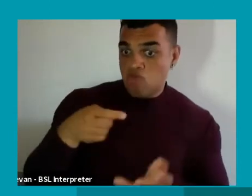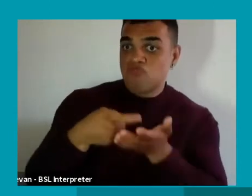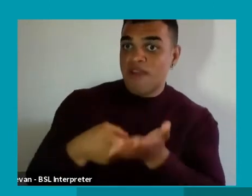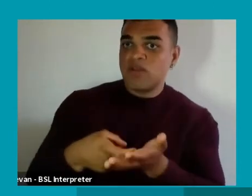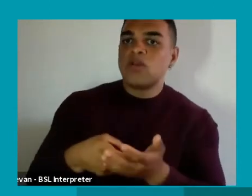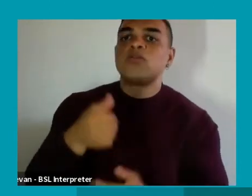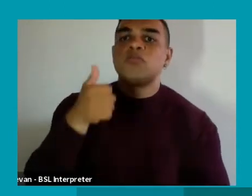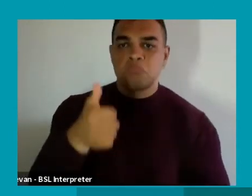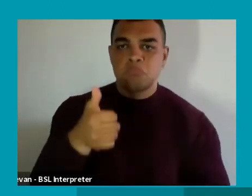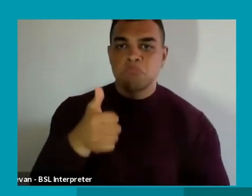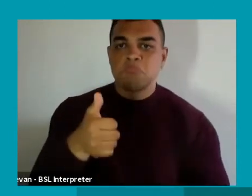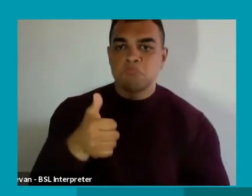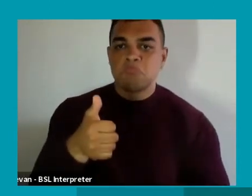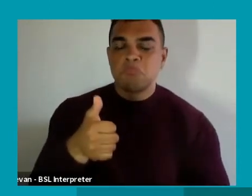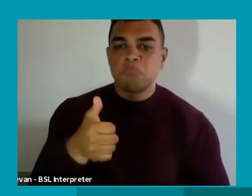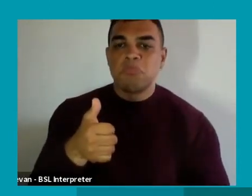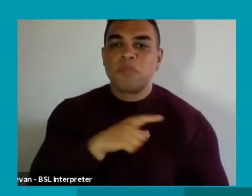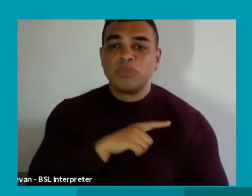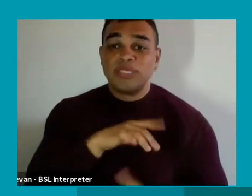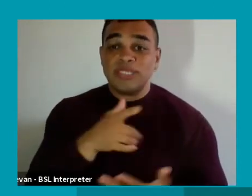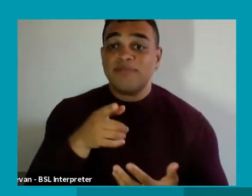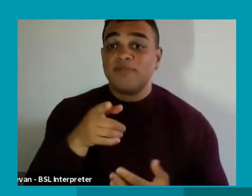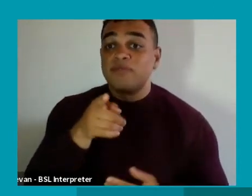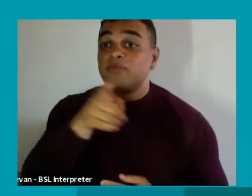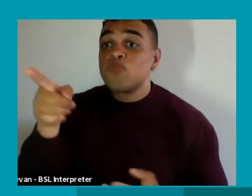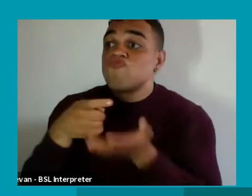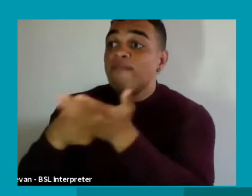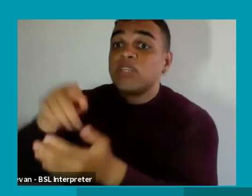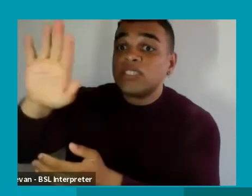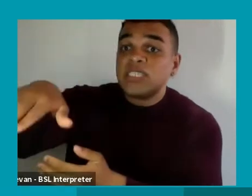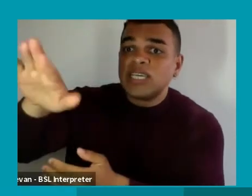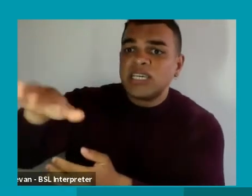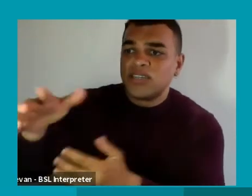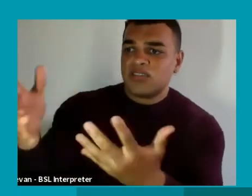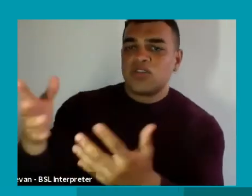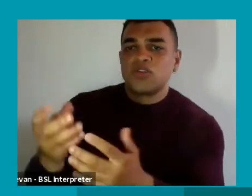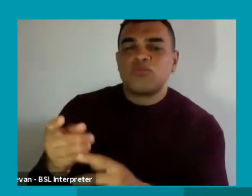otherwise you lose the opportunity to get in there first and also ask the tell them about the job you're